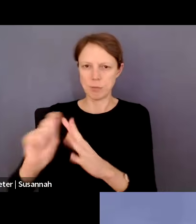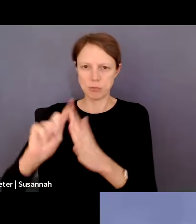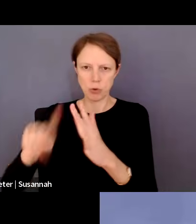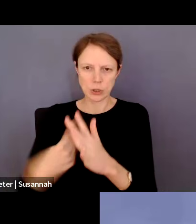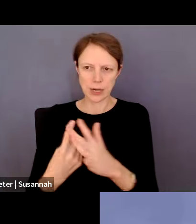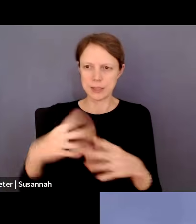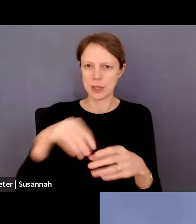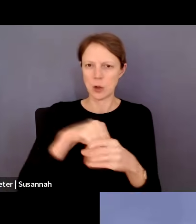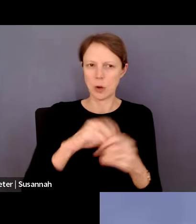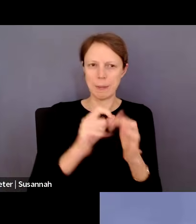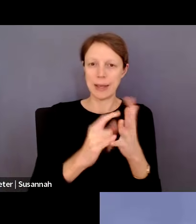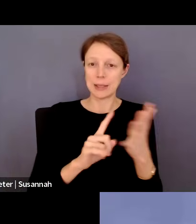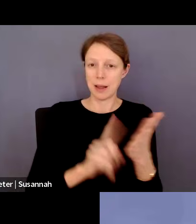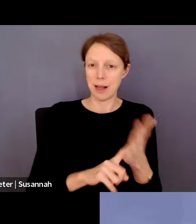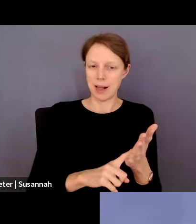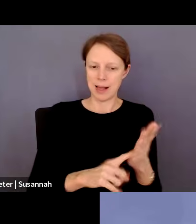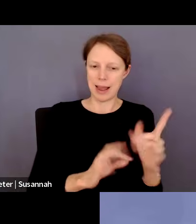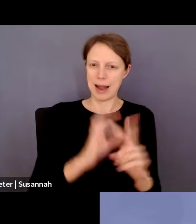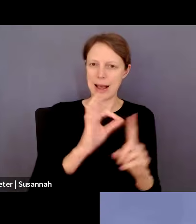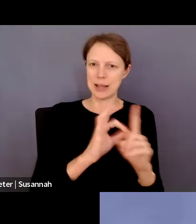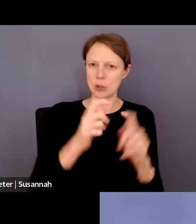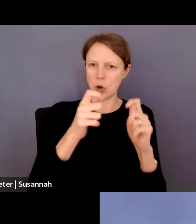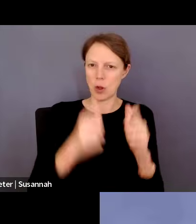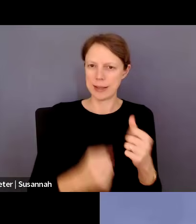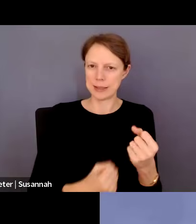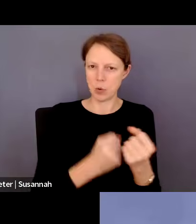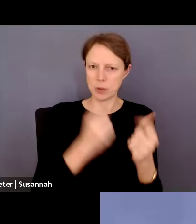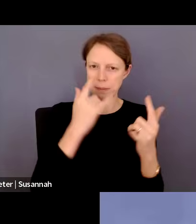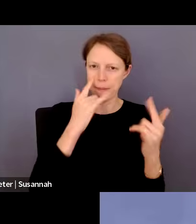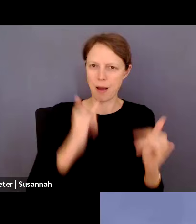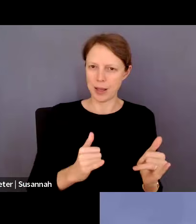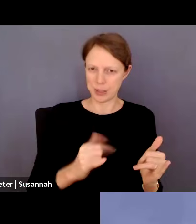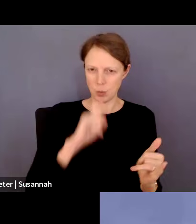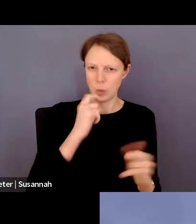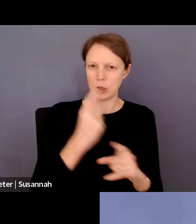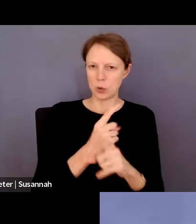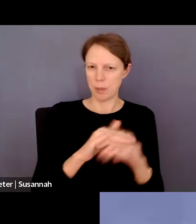Early Supports Pilot, which she will be discussing today as an example of an evidence-based and